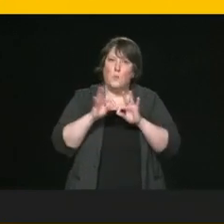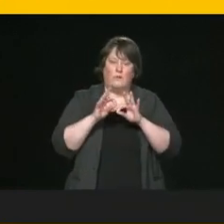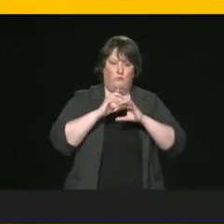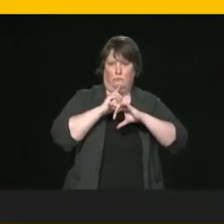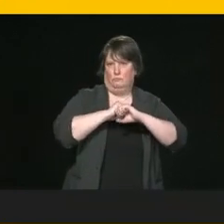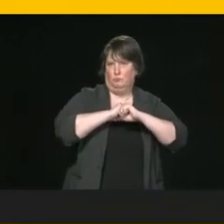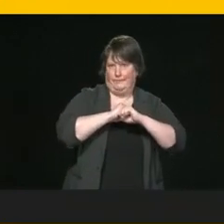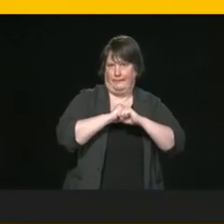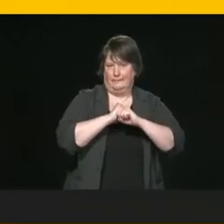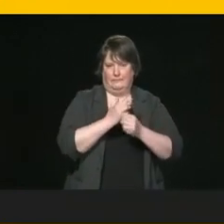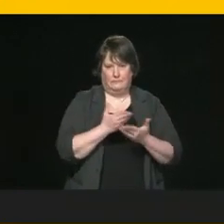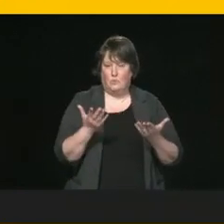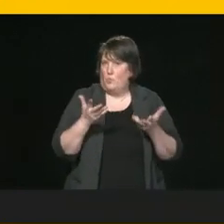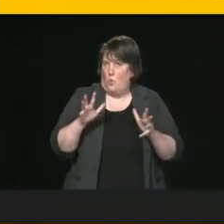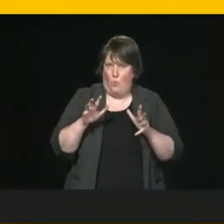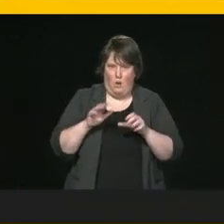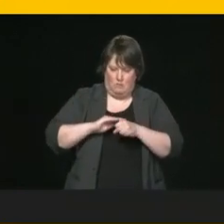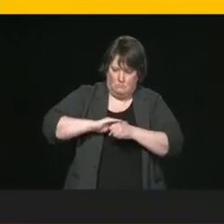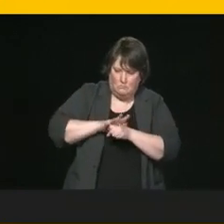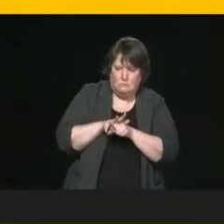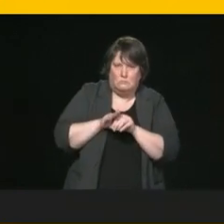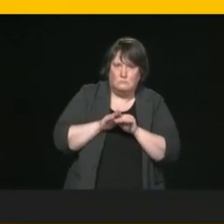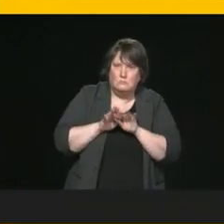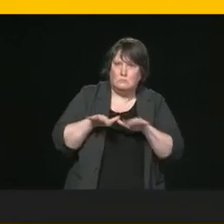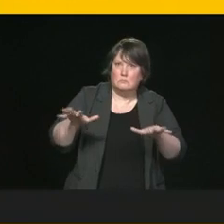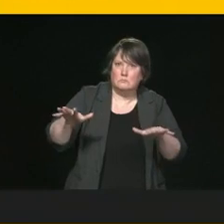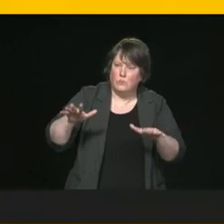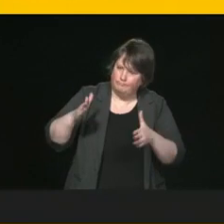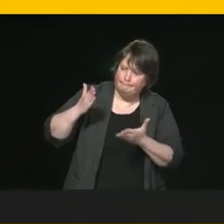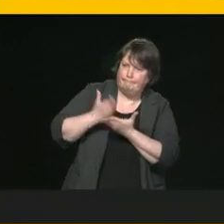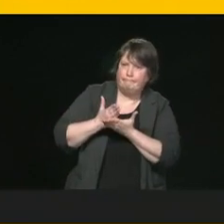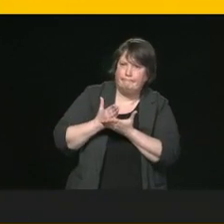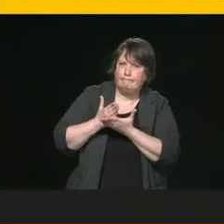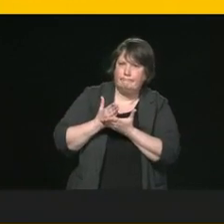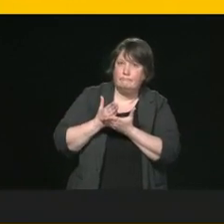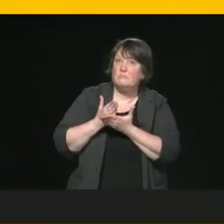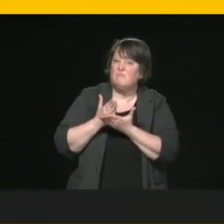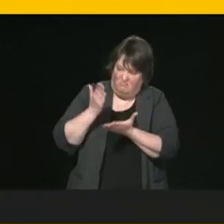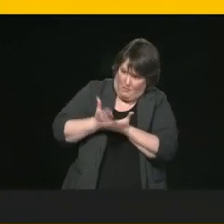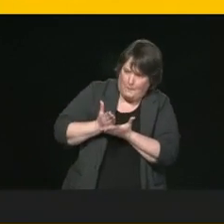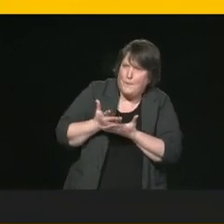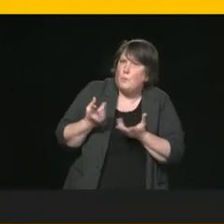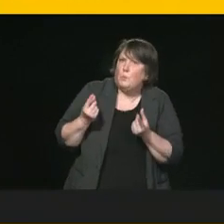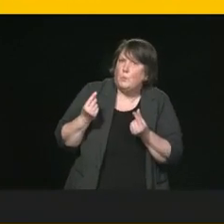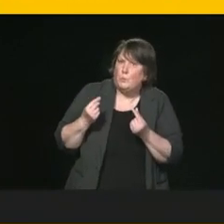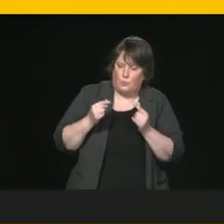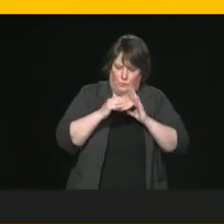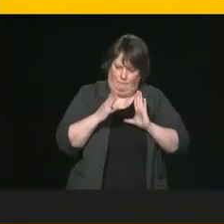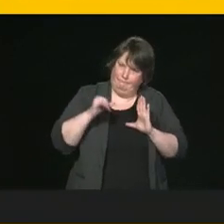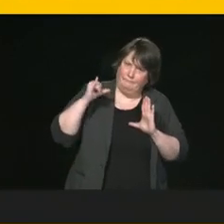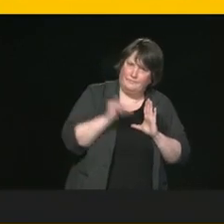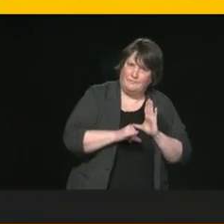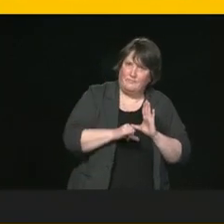TAKE ACTIONS IN ORDER TO PROTECT YOURSELF AND TO ENSURE THAT COVID-19 WILL NOT SPREAD